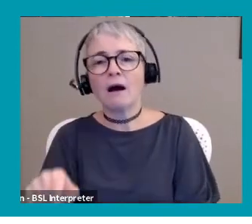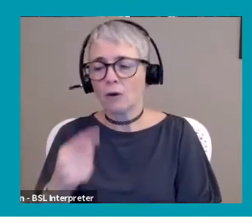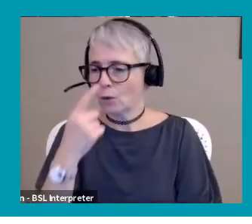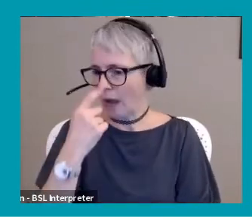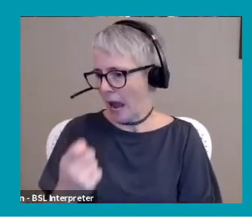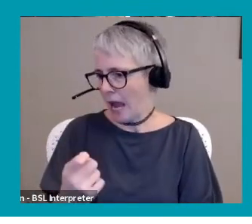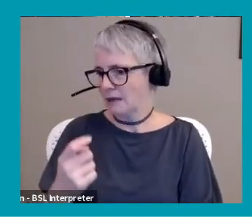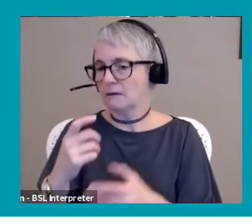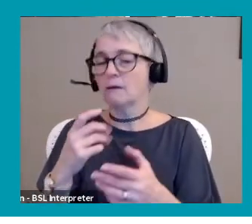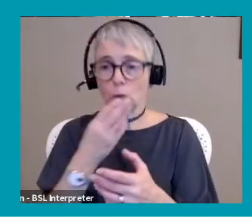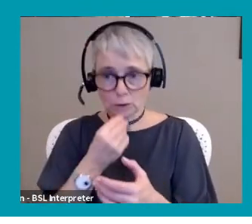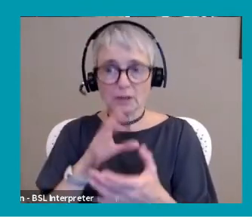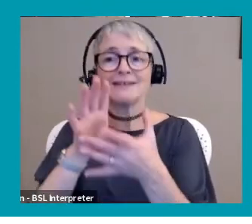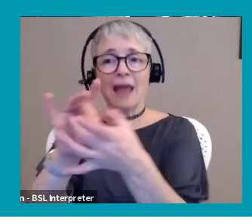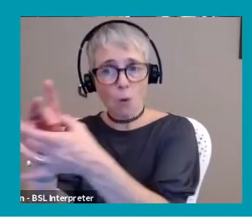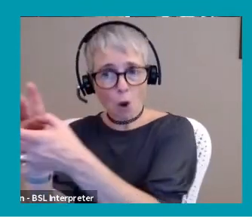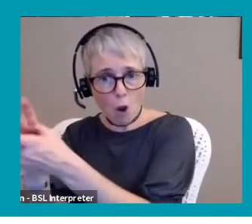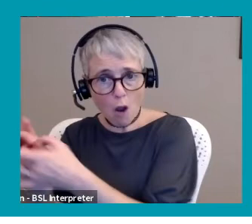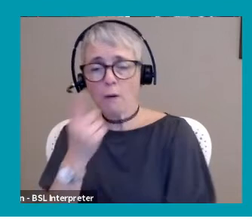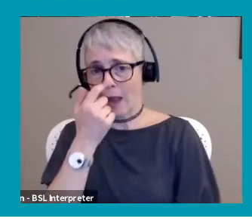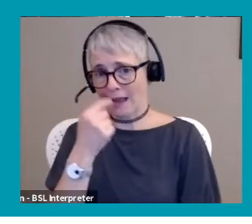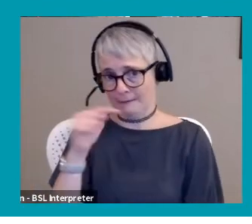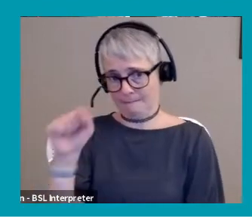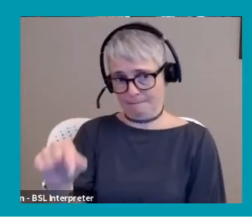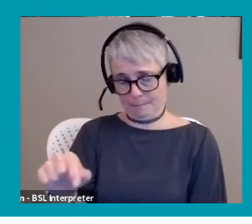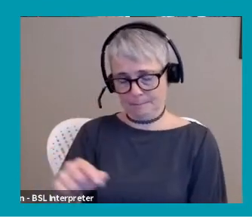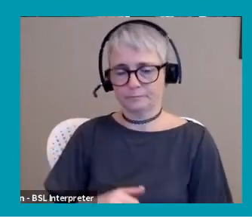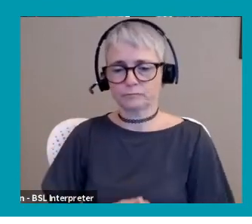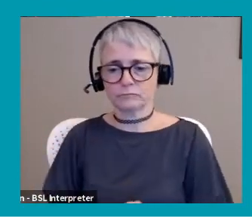networking, LinkedIn allows you to connect to one